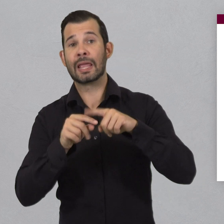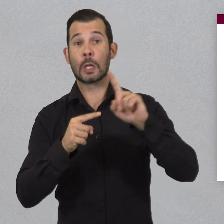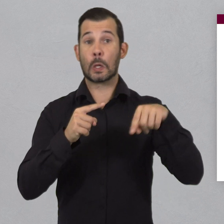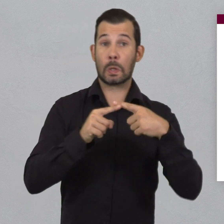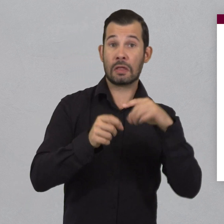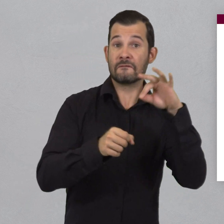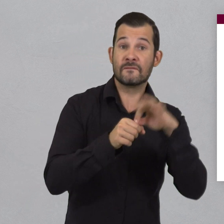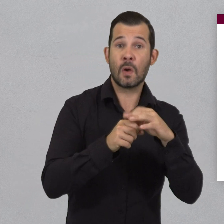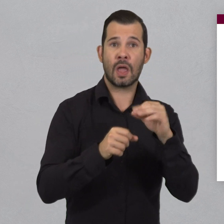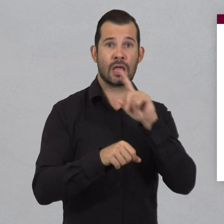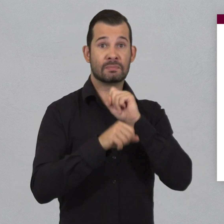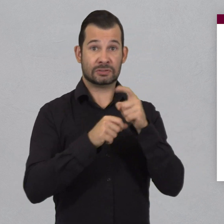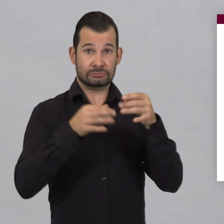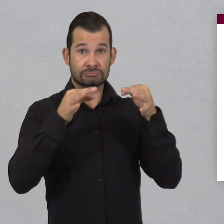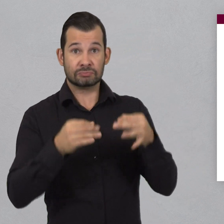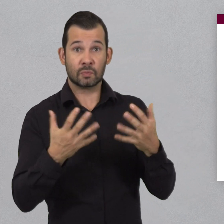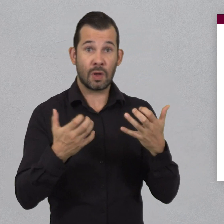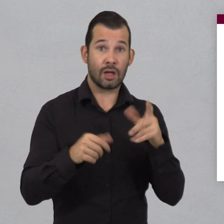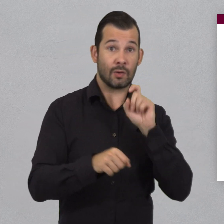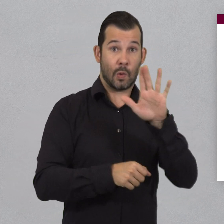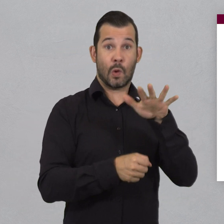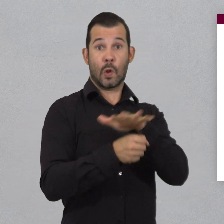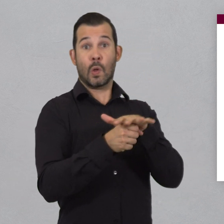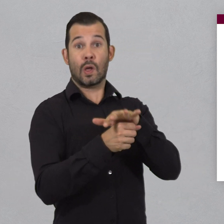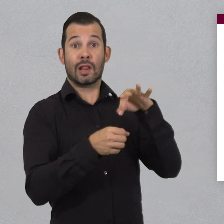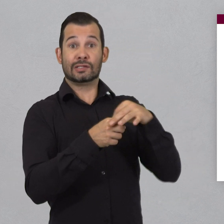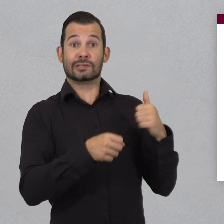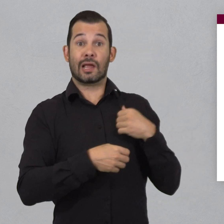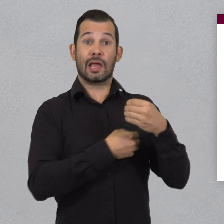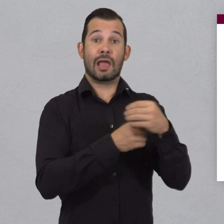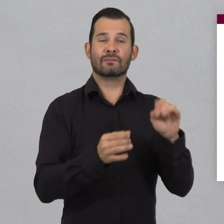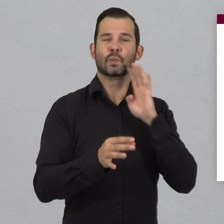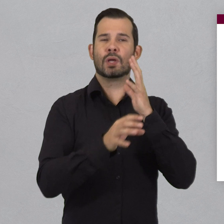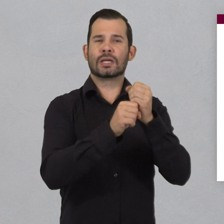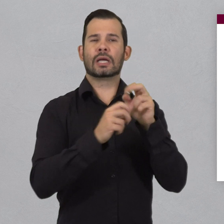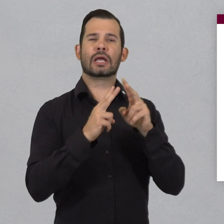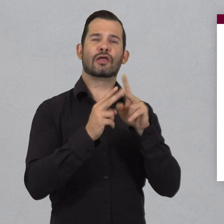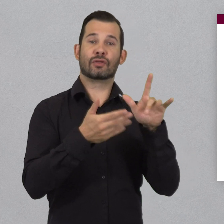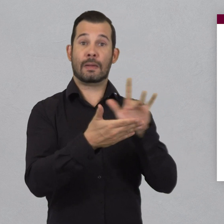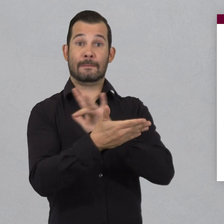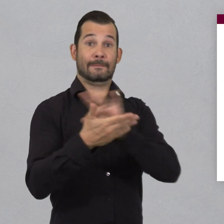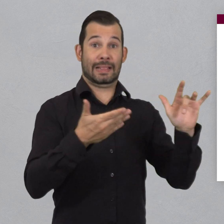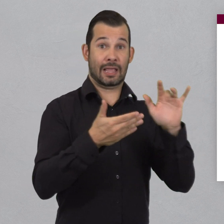when you vote and whether you do so at your local Elections Canada office, you will get